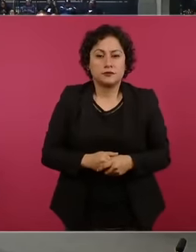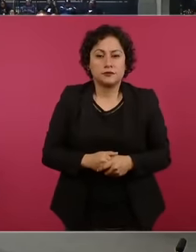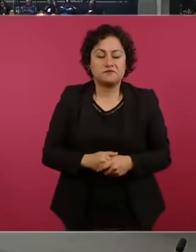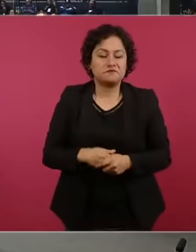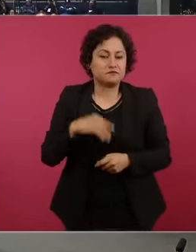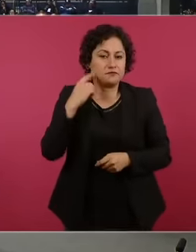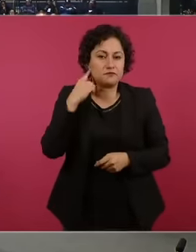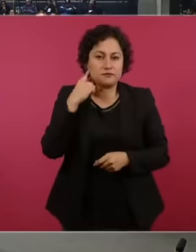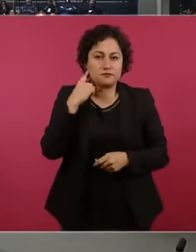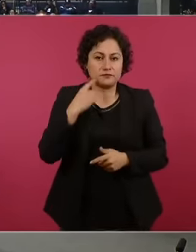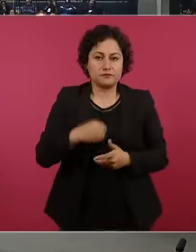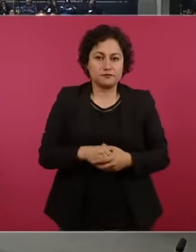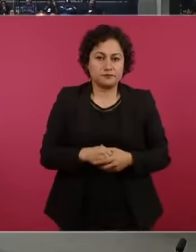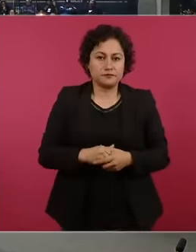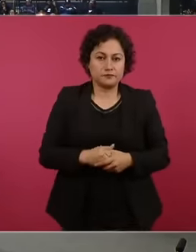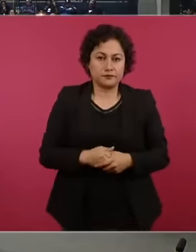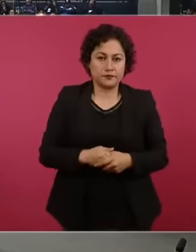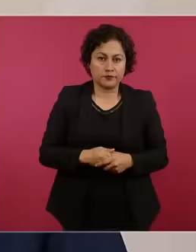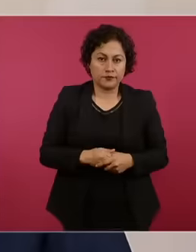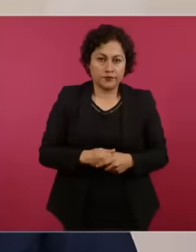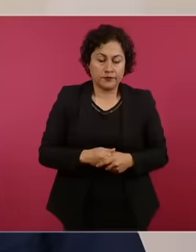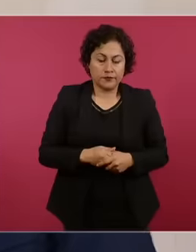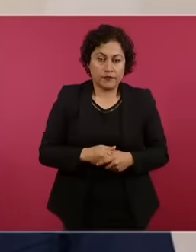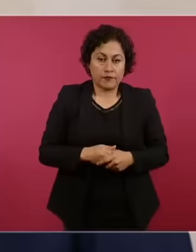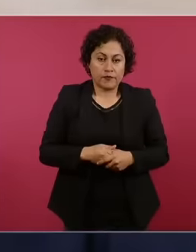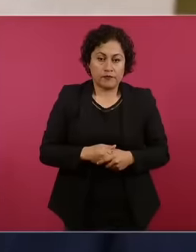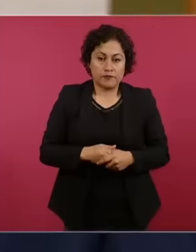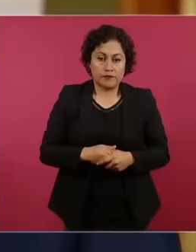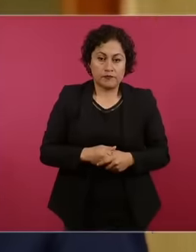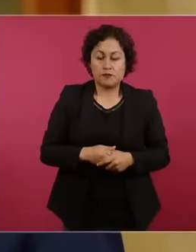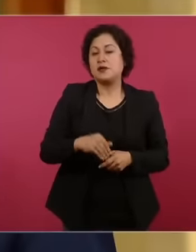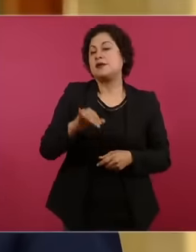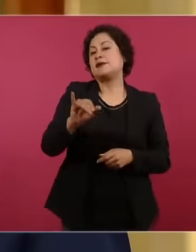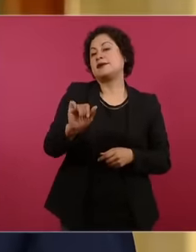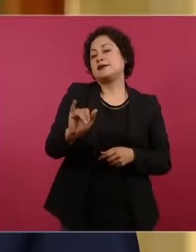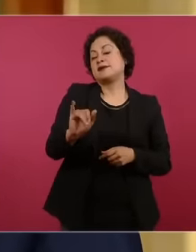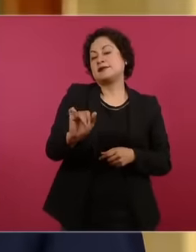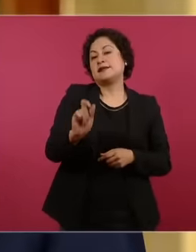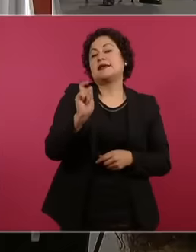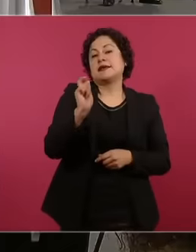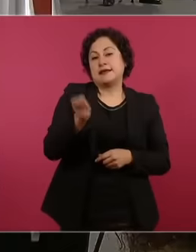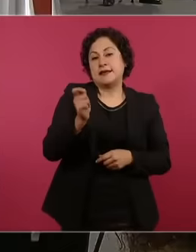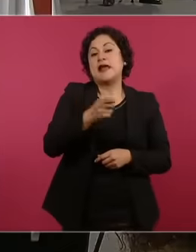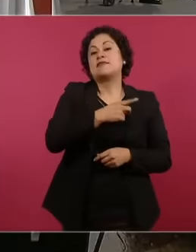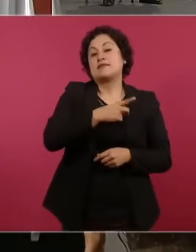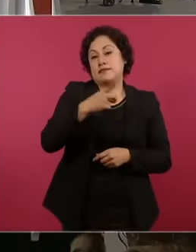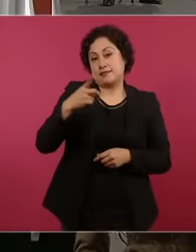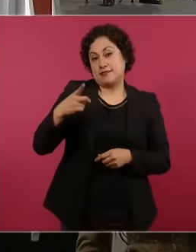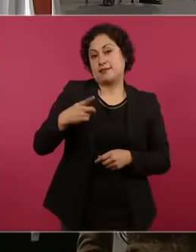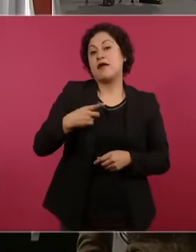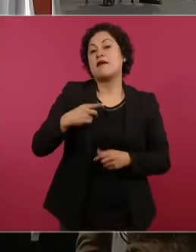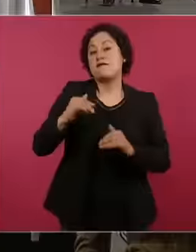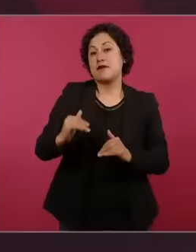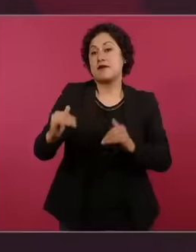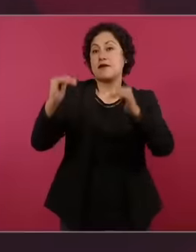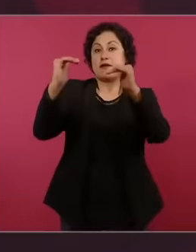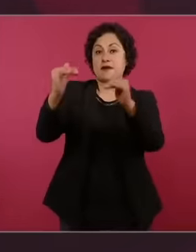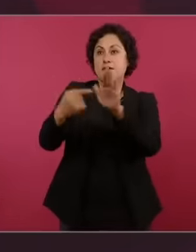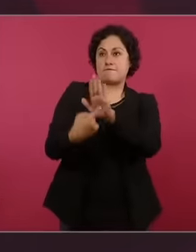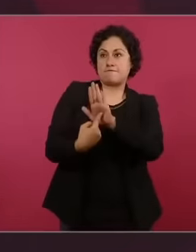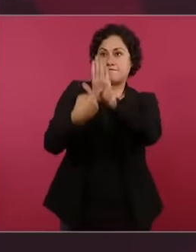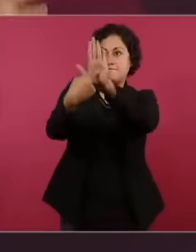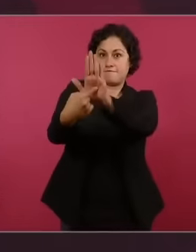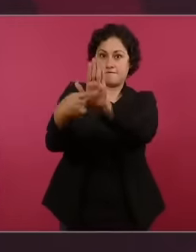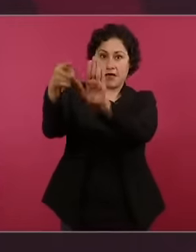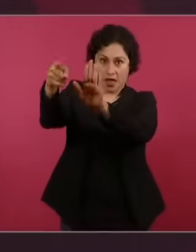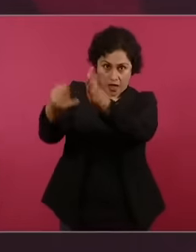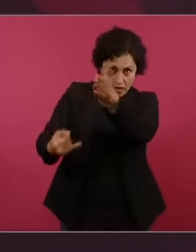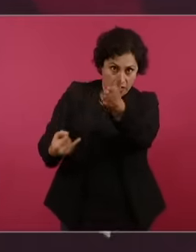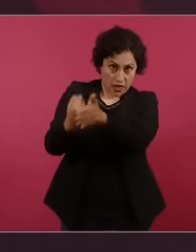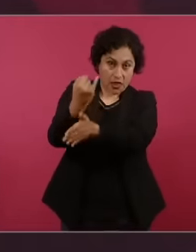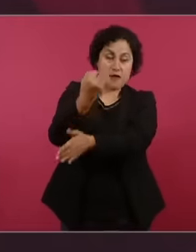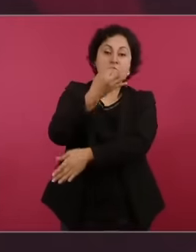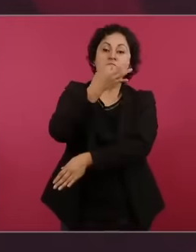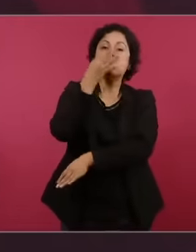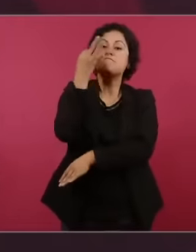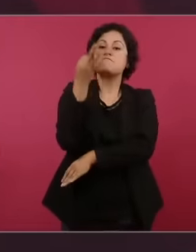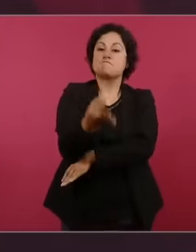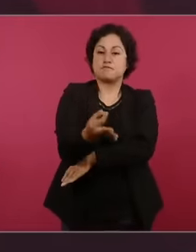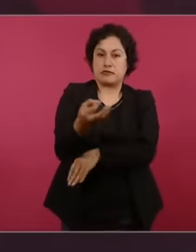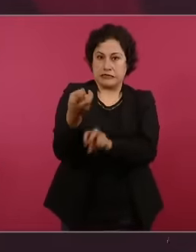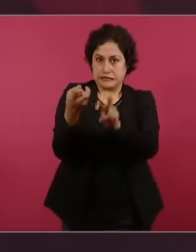the resolution, yes, the court would know the matter, let the court resolve On the matter and